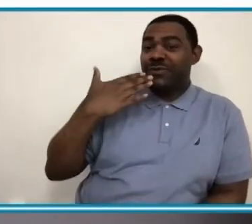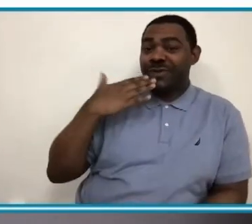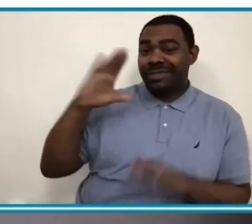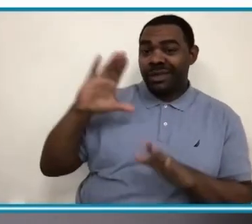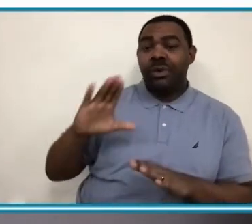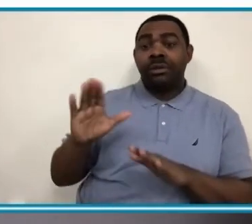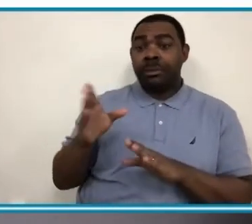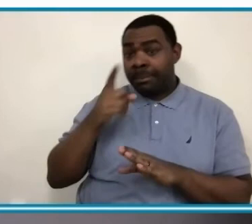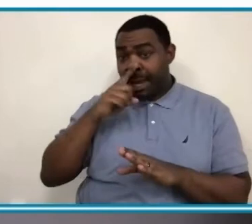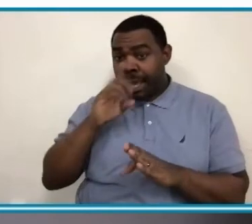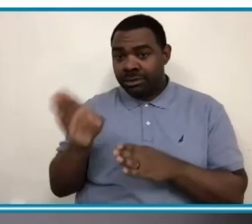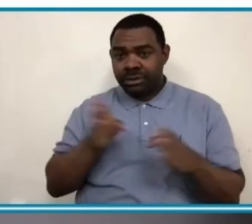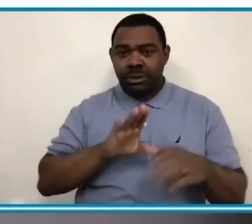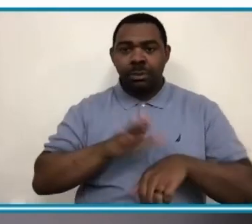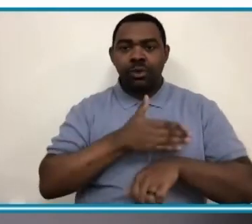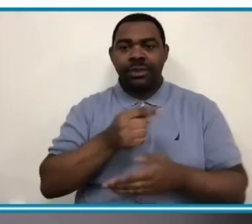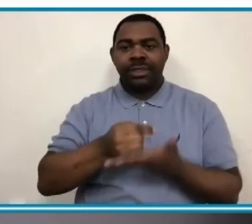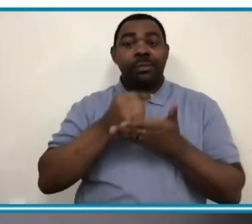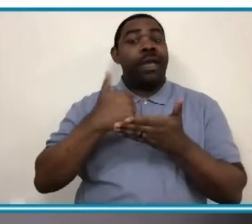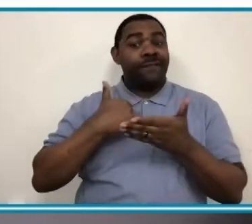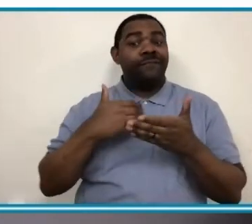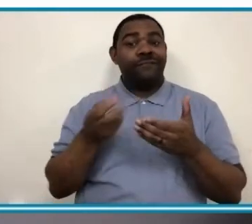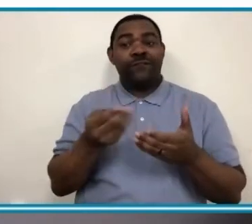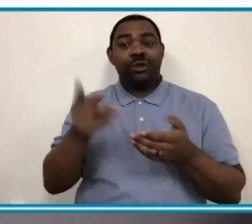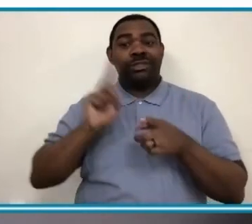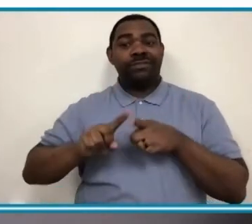We have a couple of questions related to biomarkers.